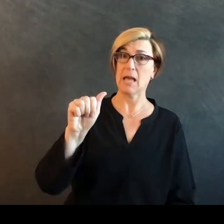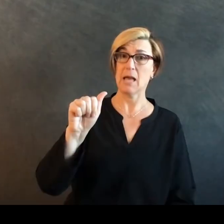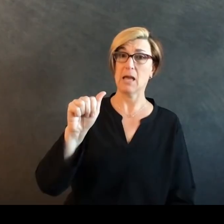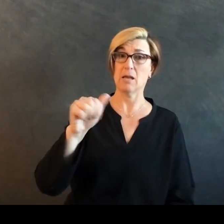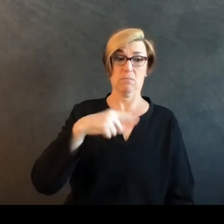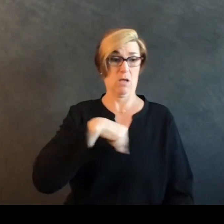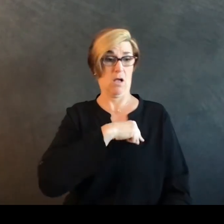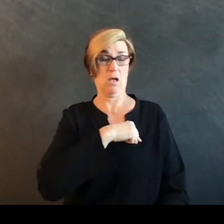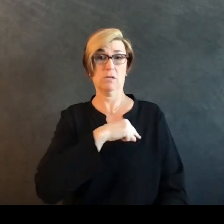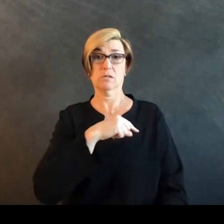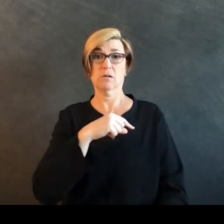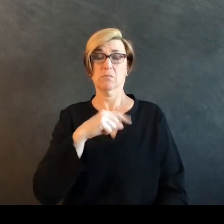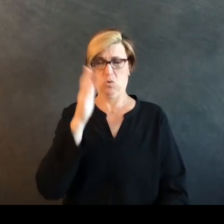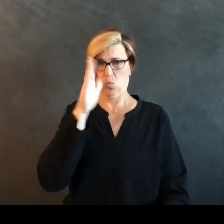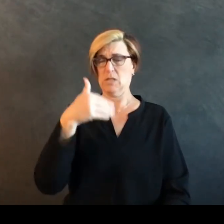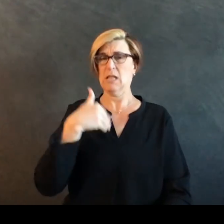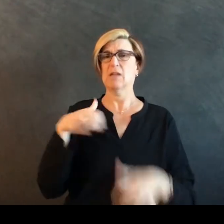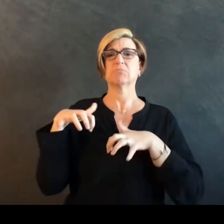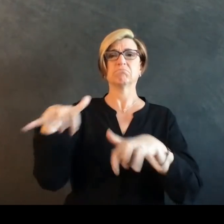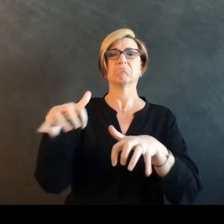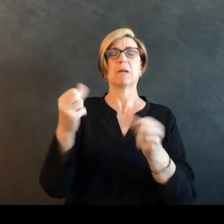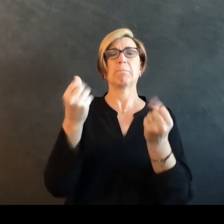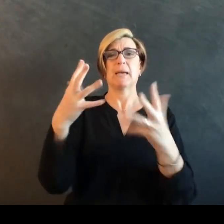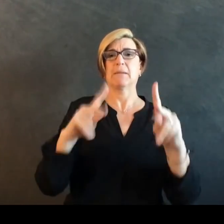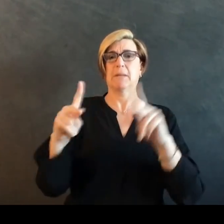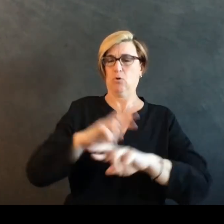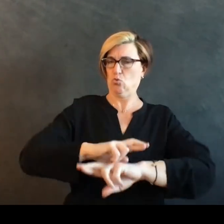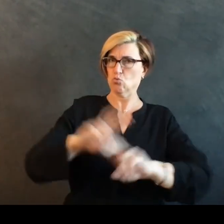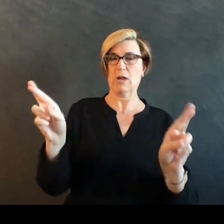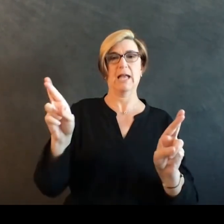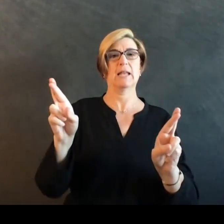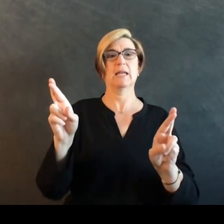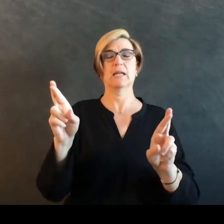there's additional capacity as I said we heard a lot of good feedback yesterday